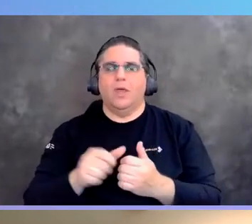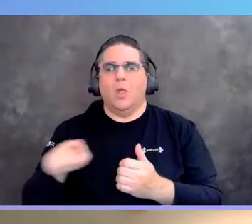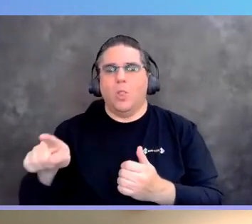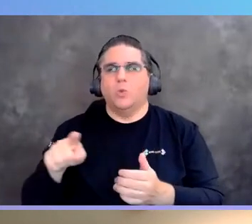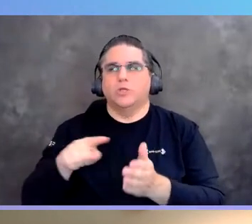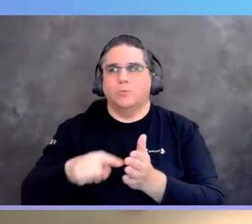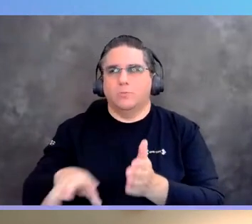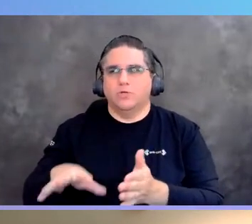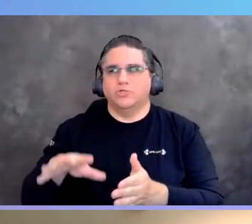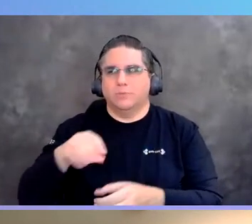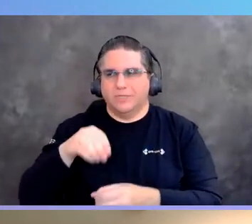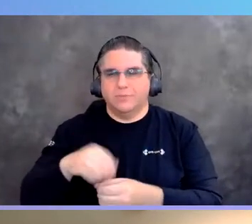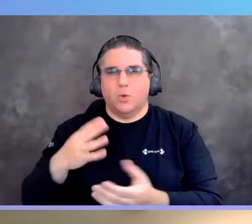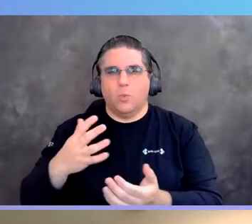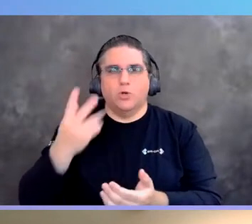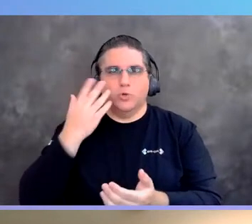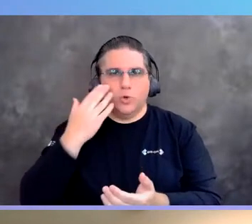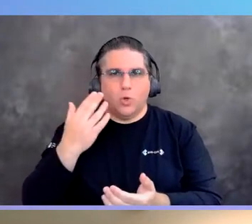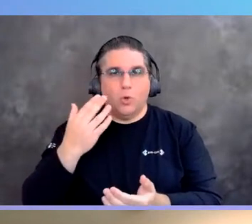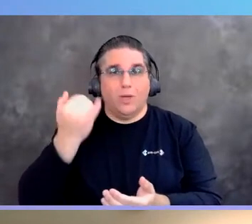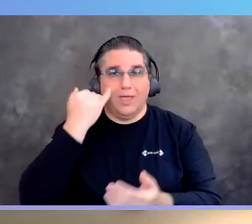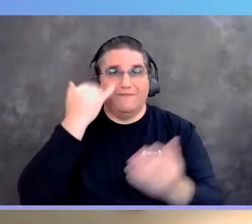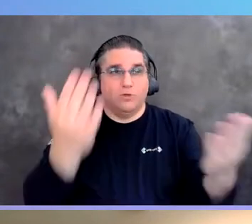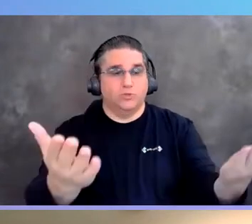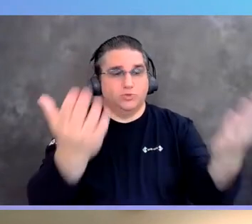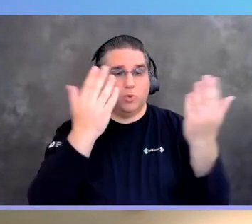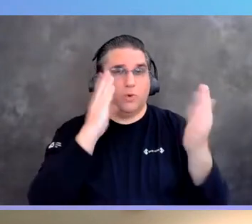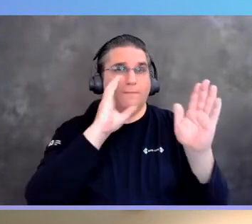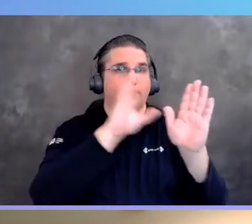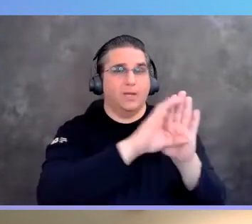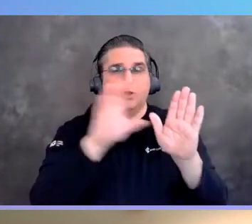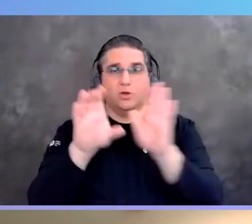presented with images of known and unknown people, and just to